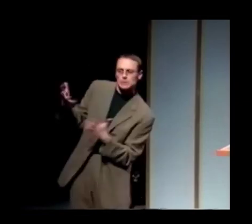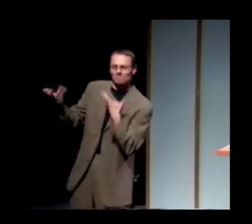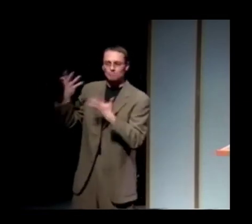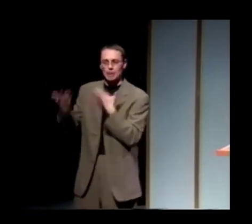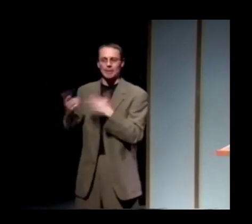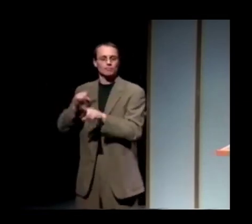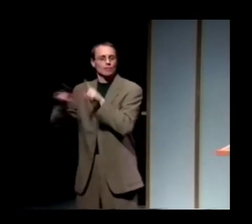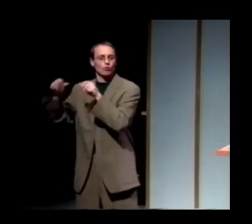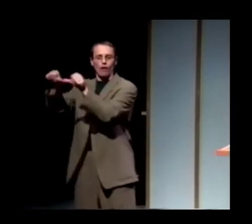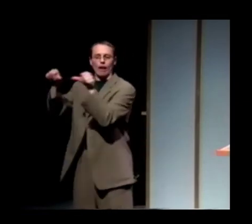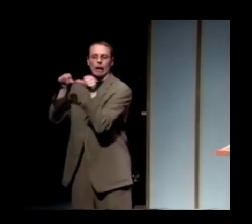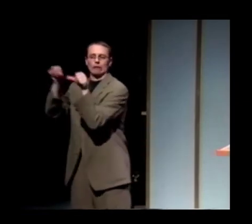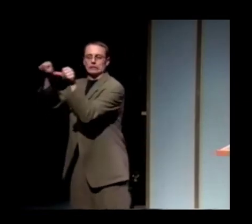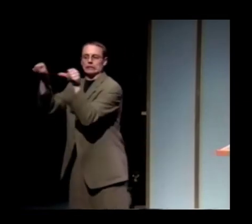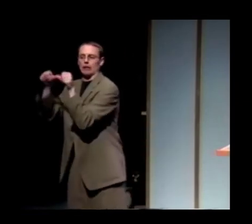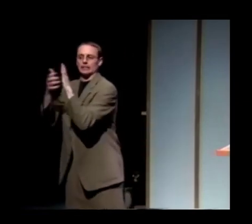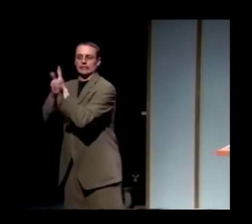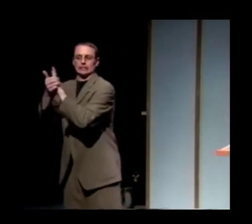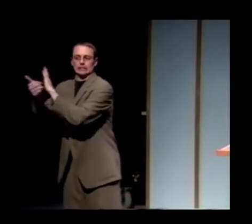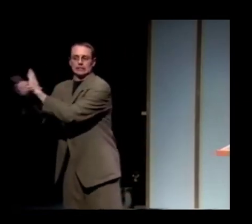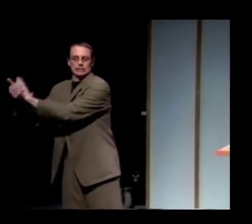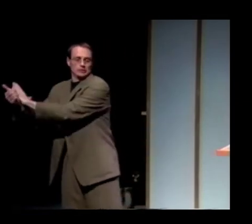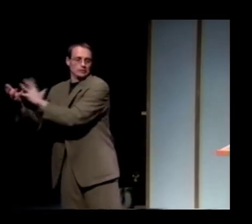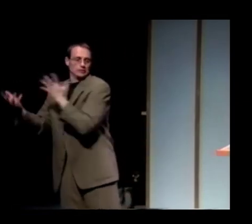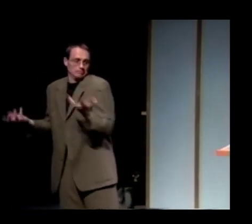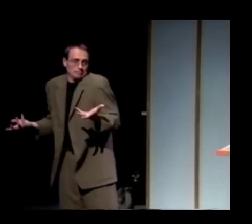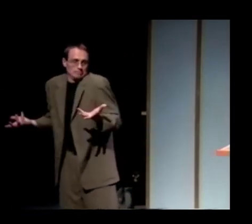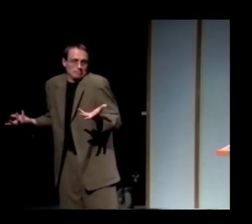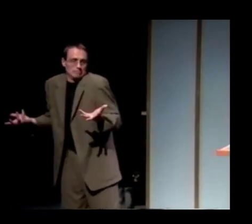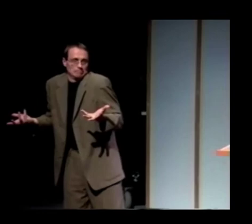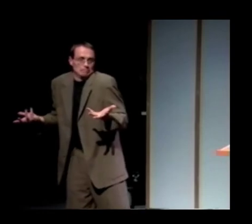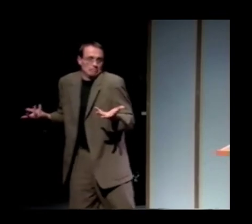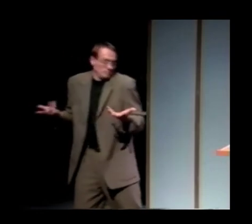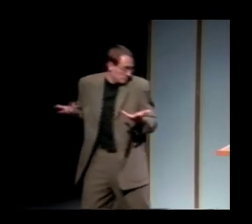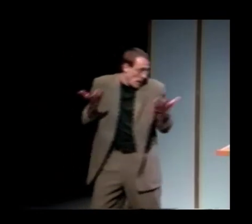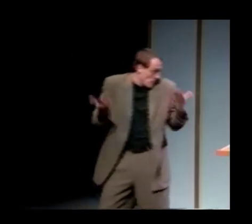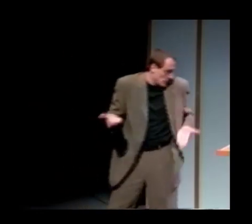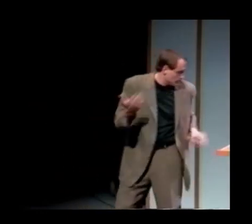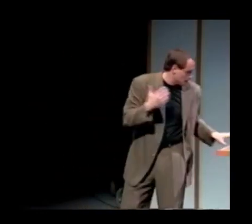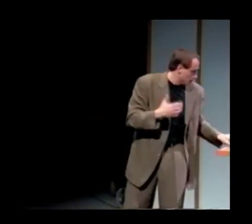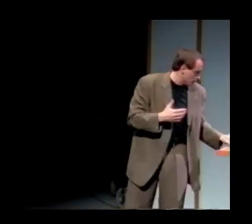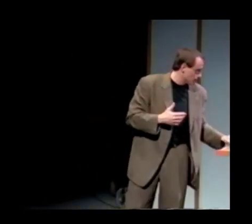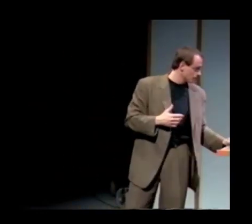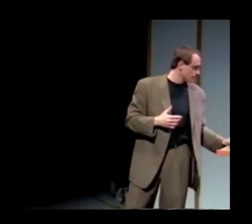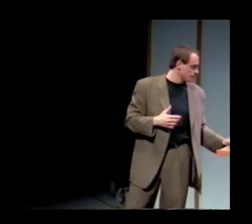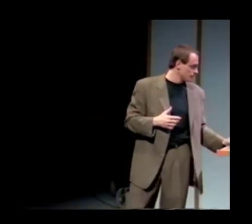MAYBE THEIR ACTING SKILLS ARE NOT QUITE UP TO PAR. SO THEY MAY HAVE AREAS OF SKILL.